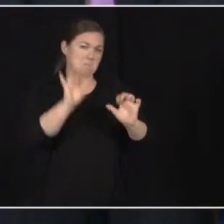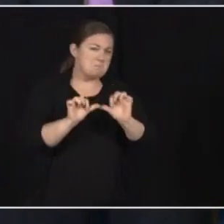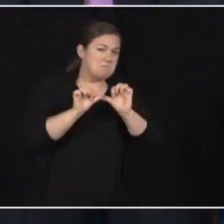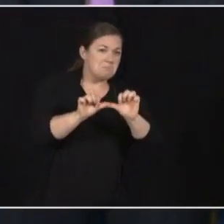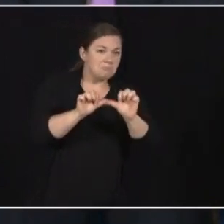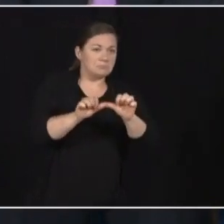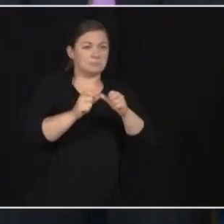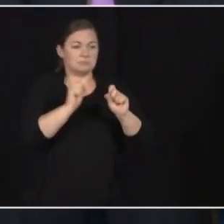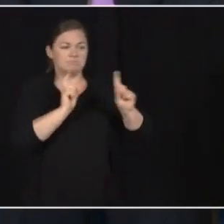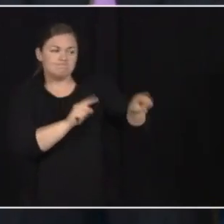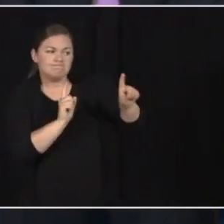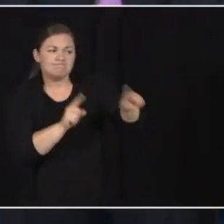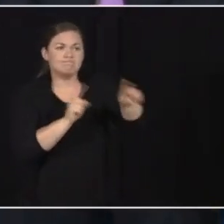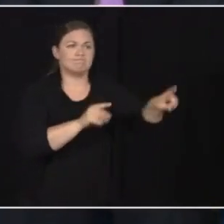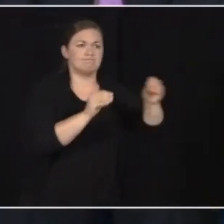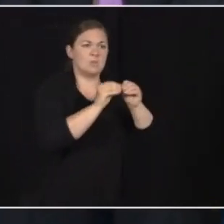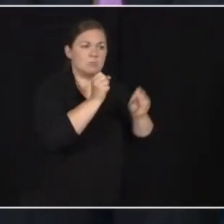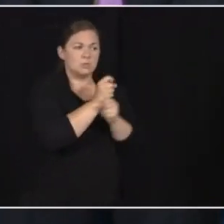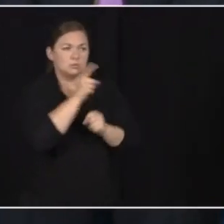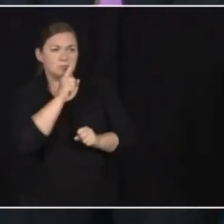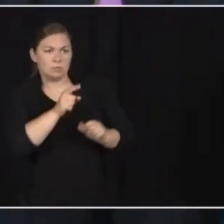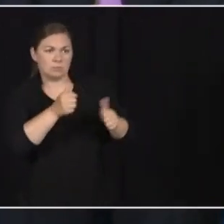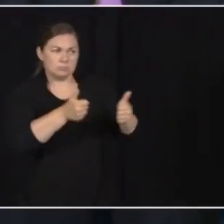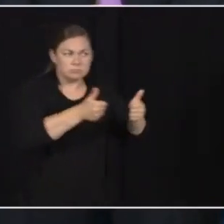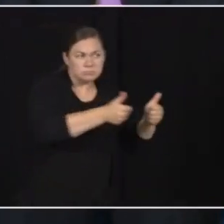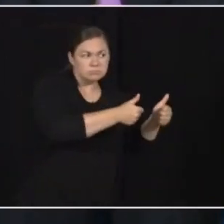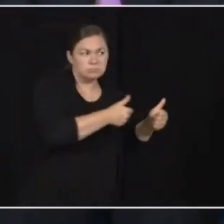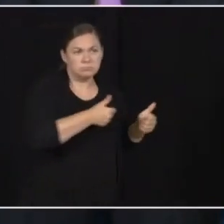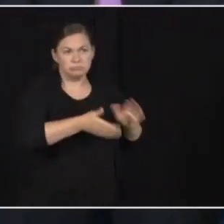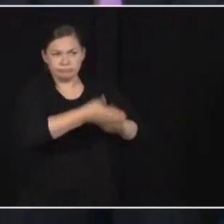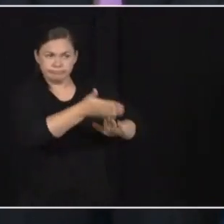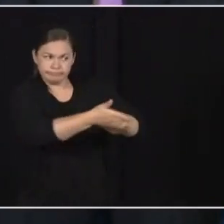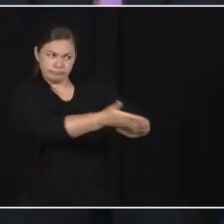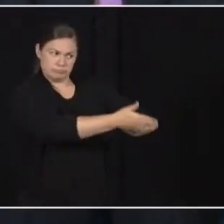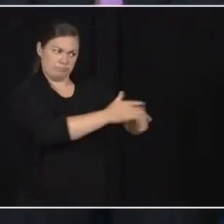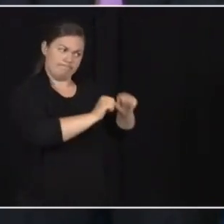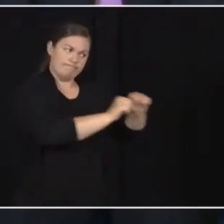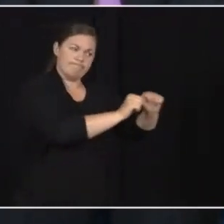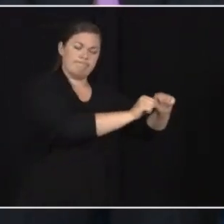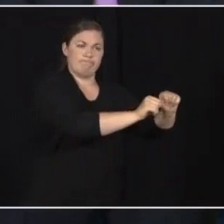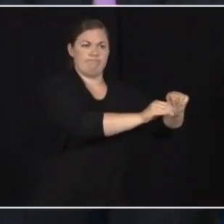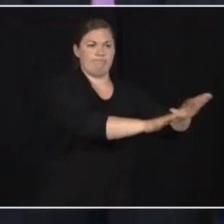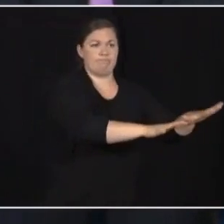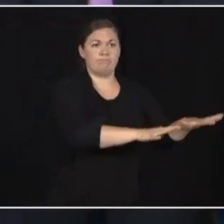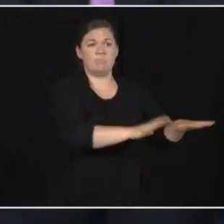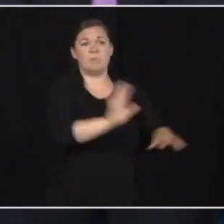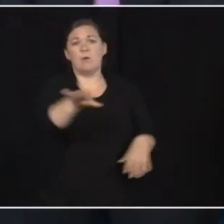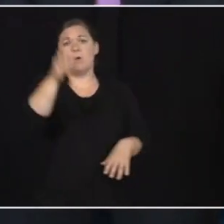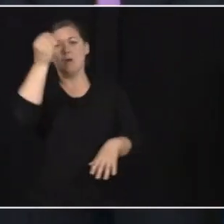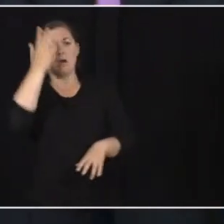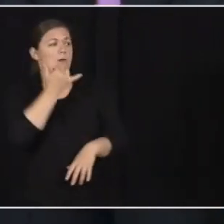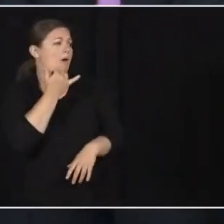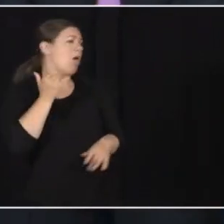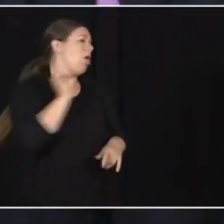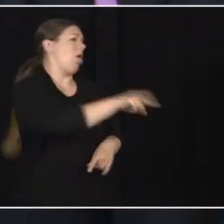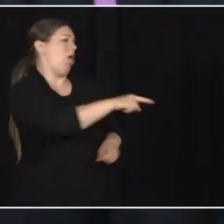We had a conversation and we will be working over the weekend to be sure that we continue keeping the farms going to the very best of our